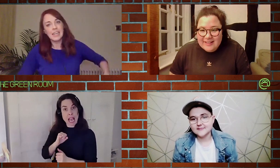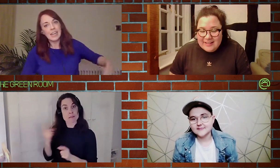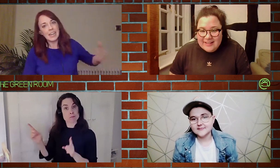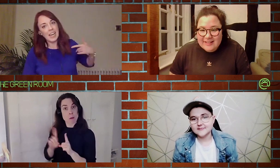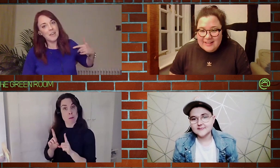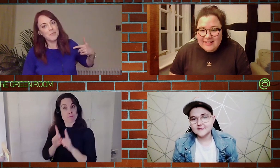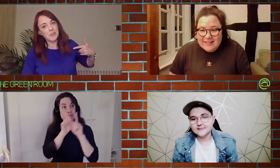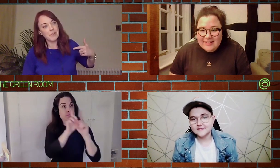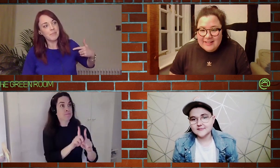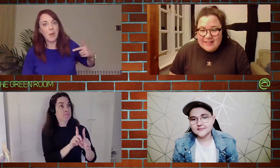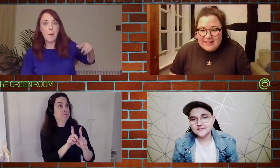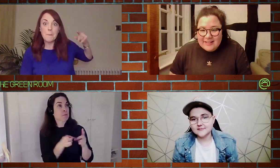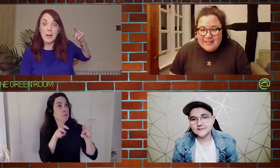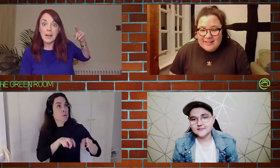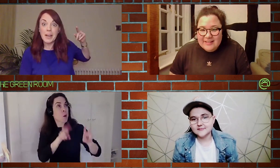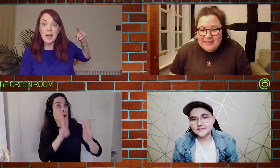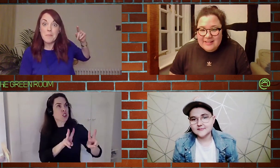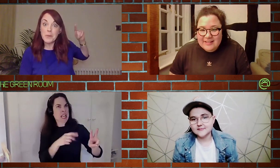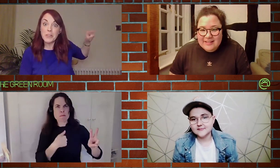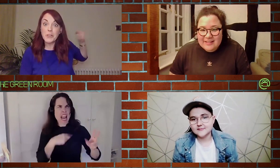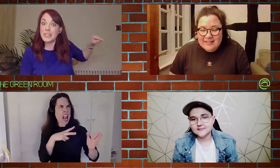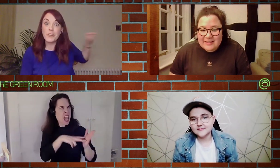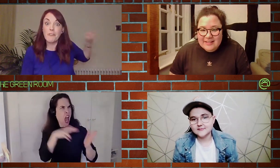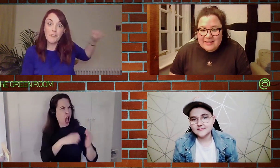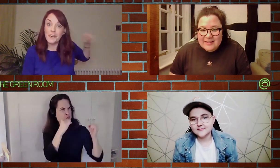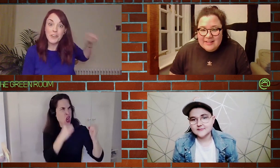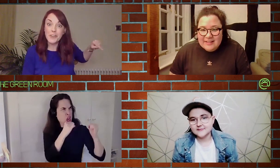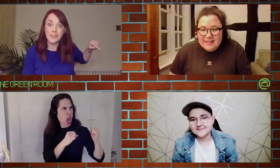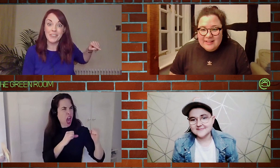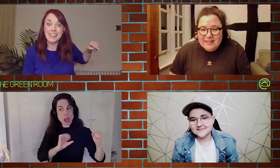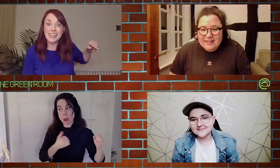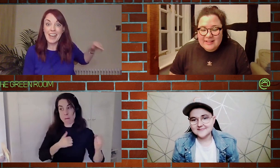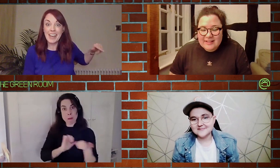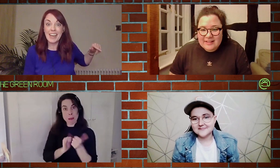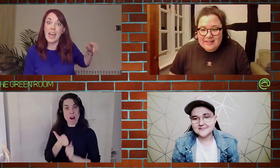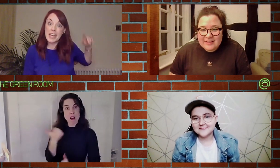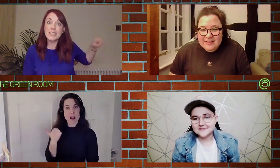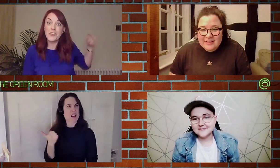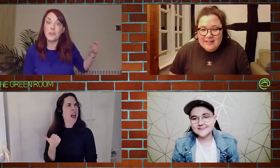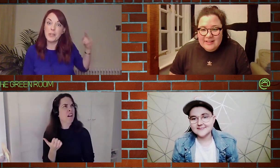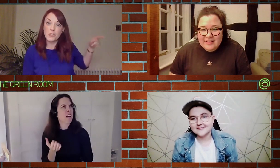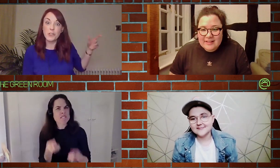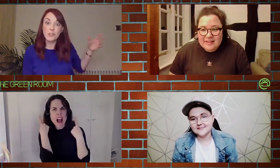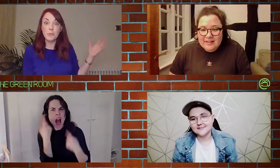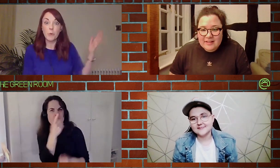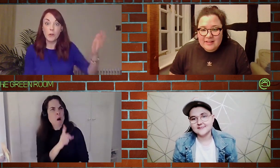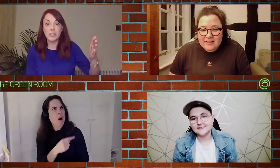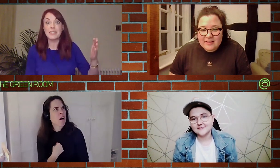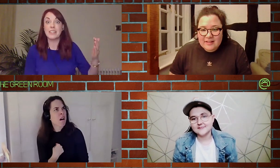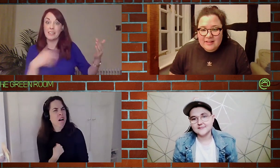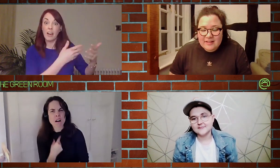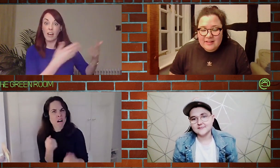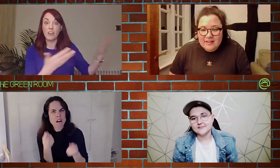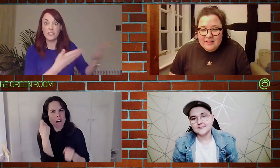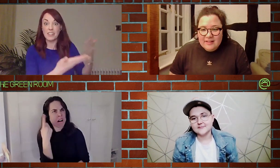And I'm going, but it's not for you. Like, it is for you, because you should be watching this and understanding a